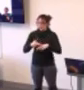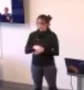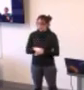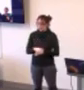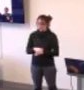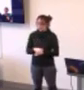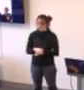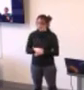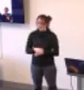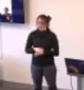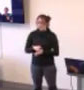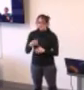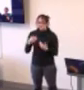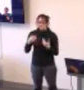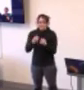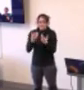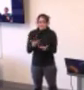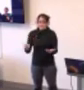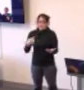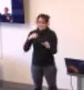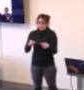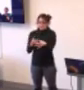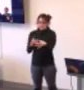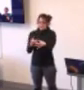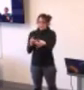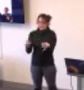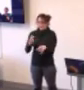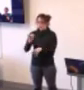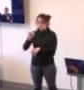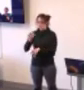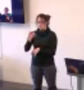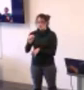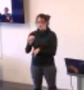There's a lot I could say about John, but obviously, we're limited in time now.